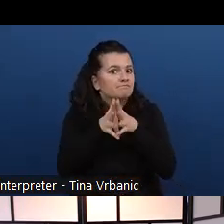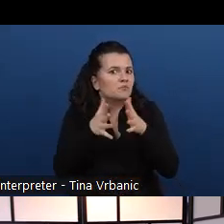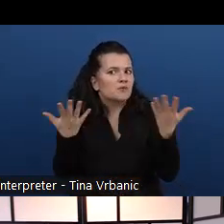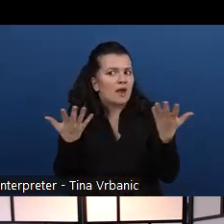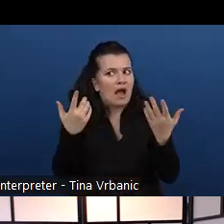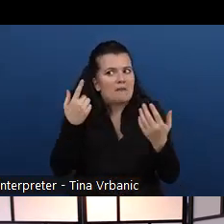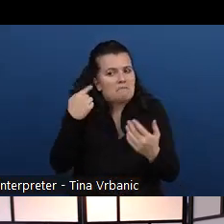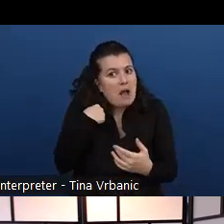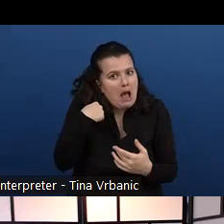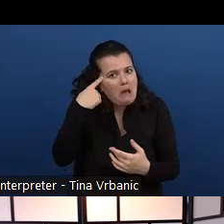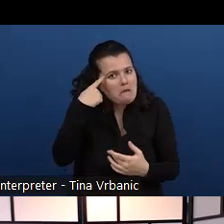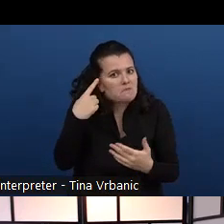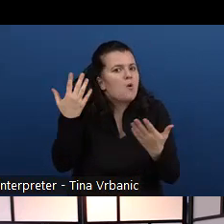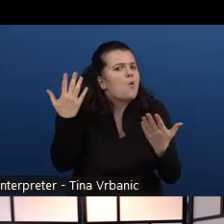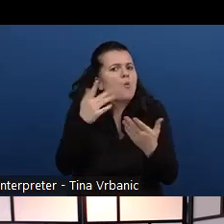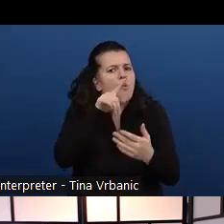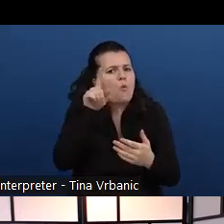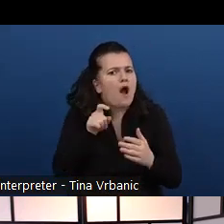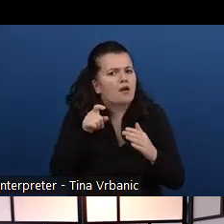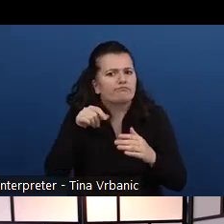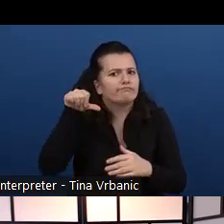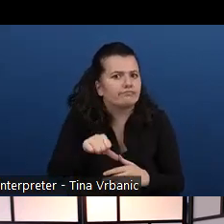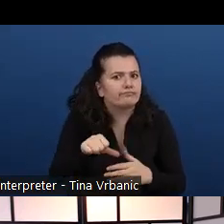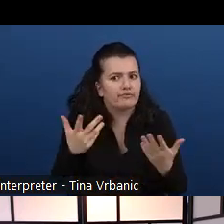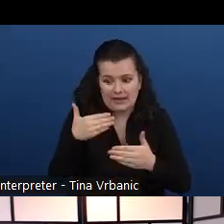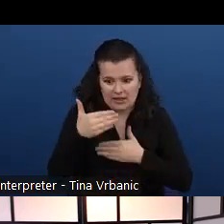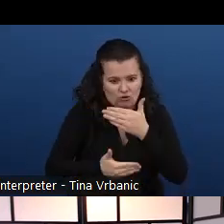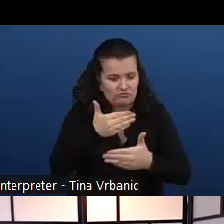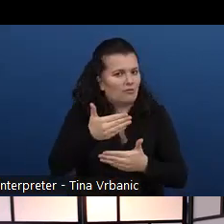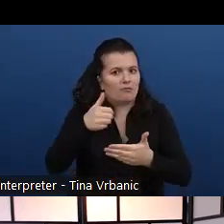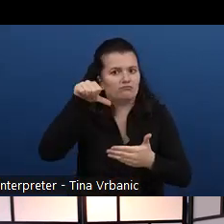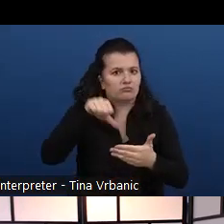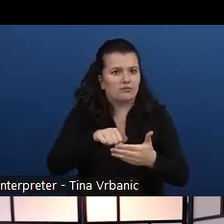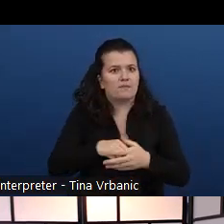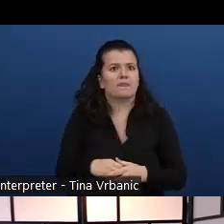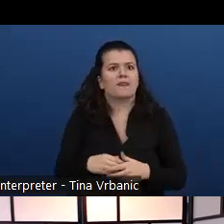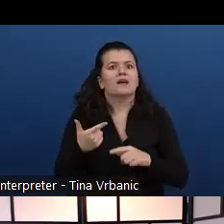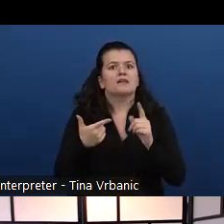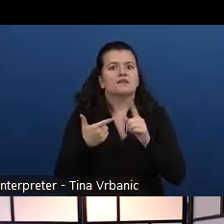called implementation biased by cultural light.